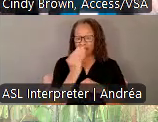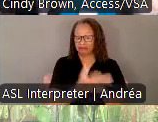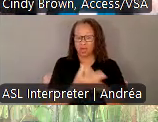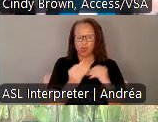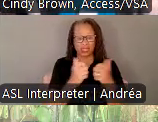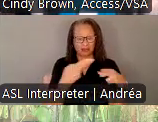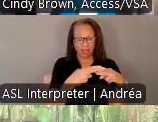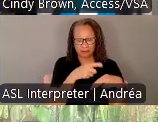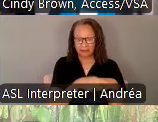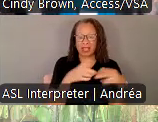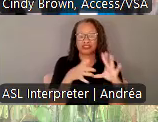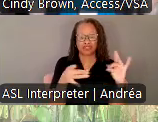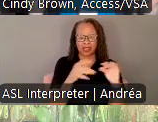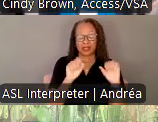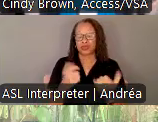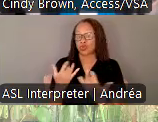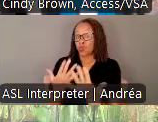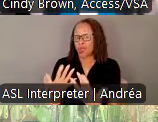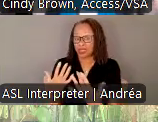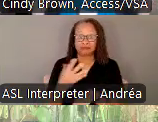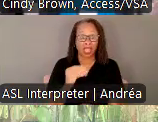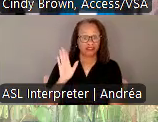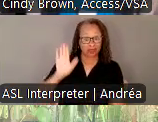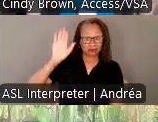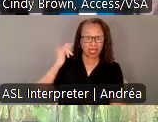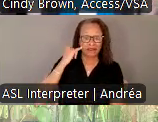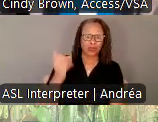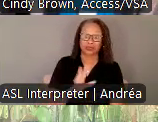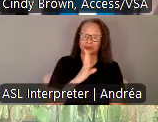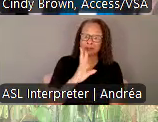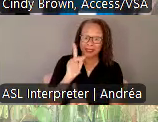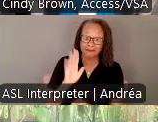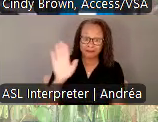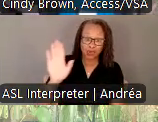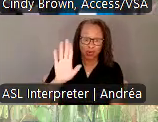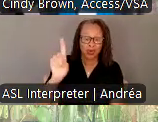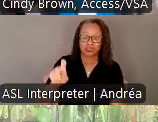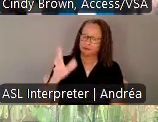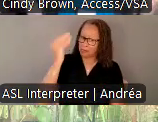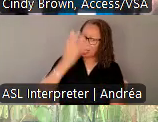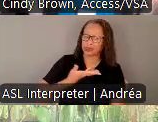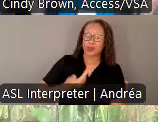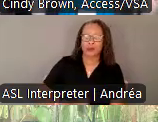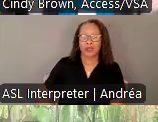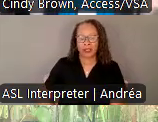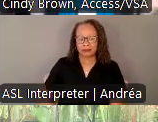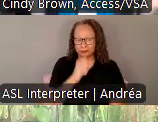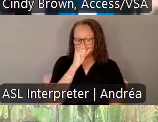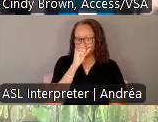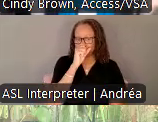You can also wait and raise your hand, and if you would like to speak your question, just let us know that as well. We're going to be talking about,